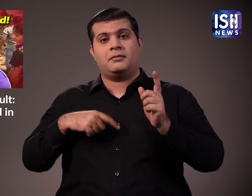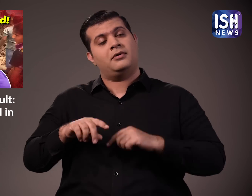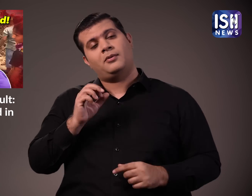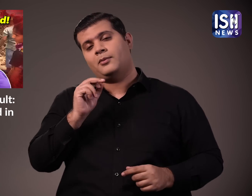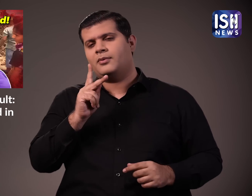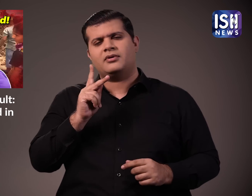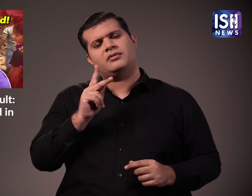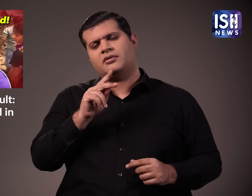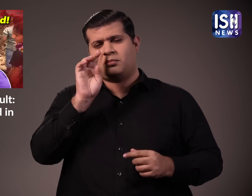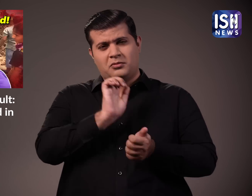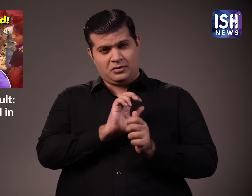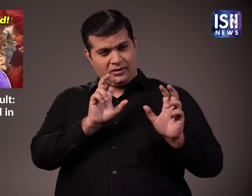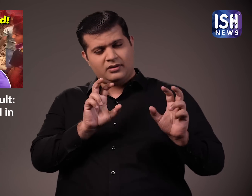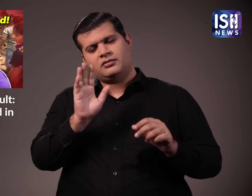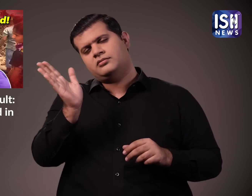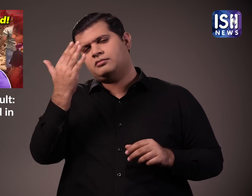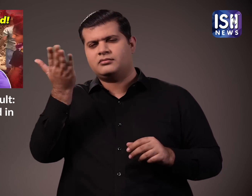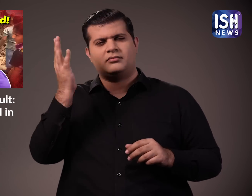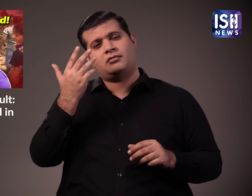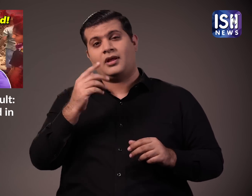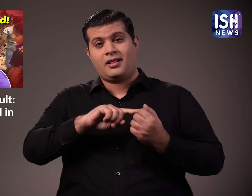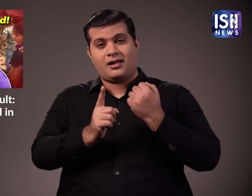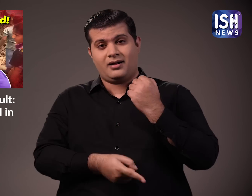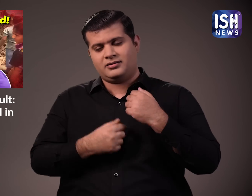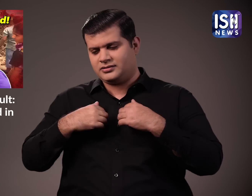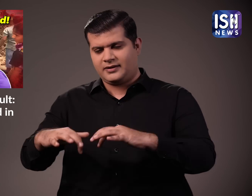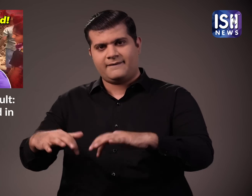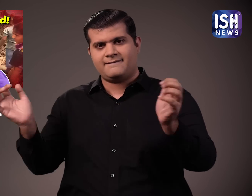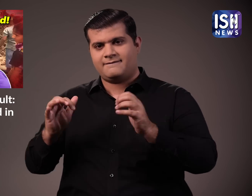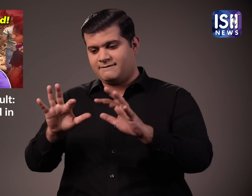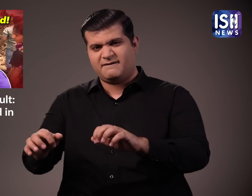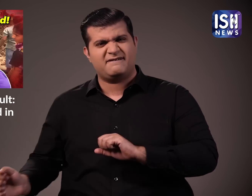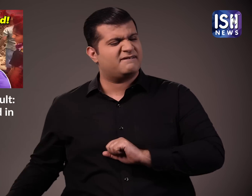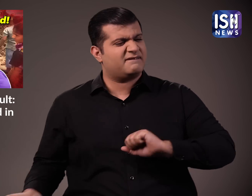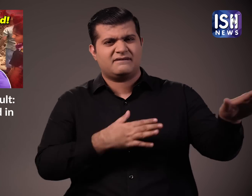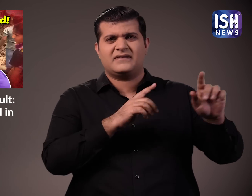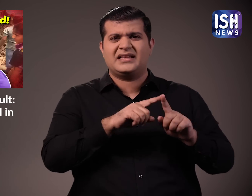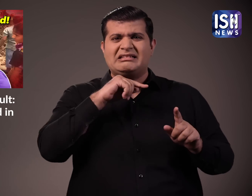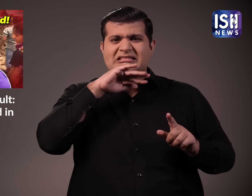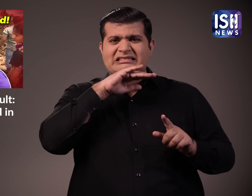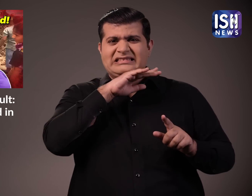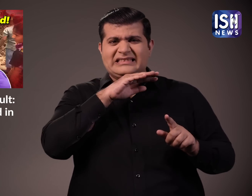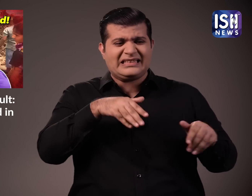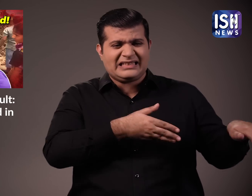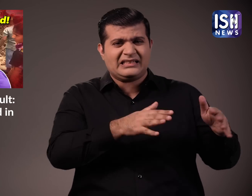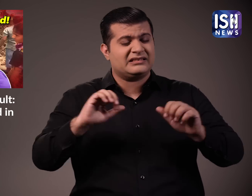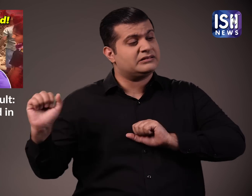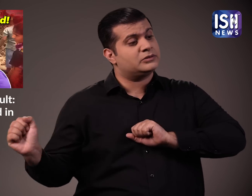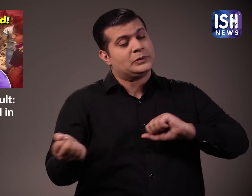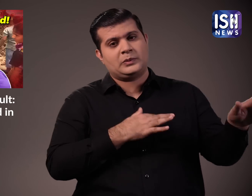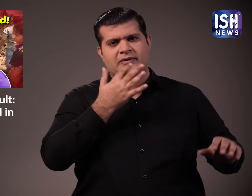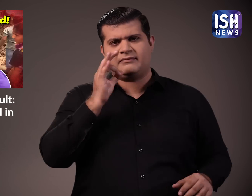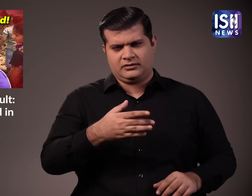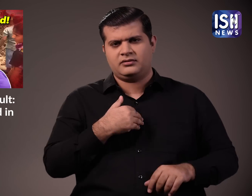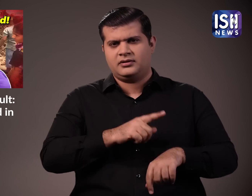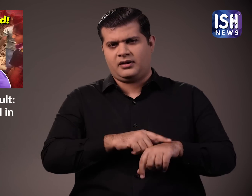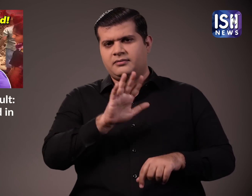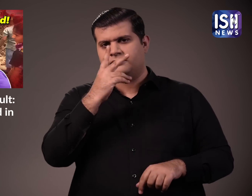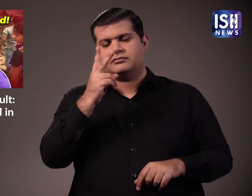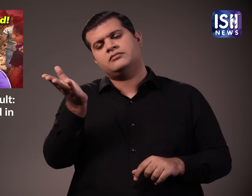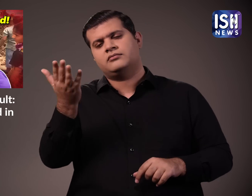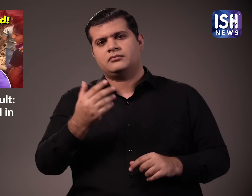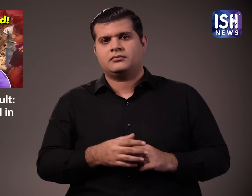Some protestors even threatened to remove Akshay's body and throw it in a nearby nullah.